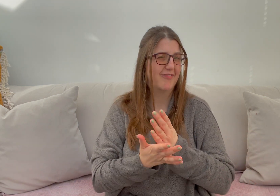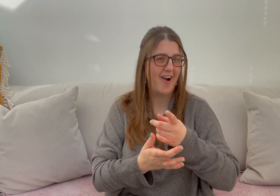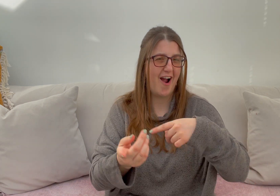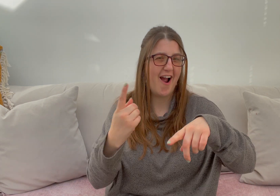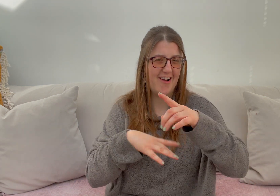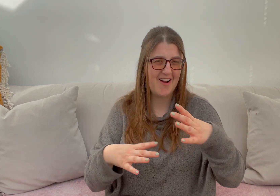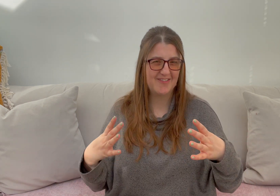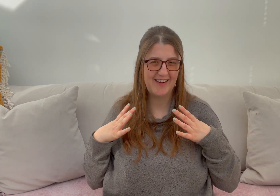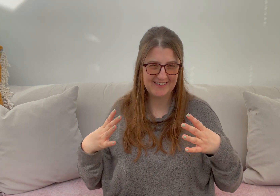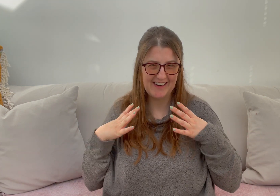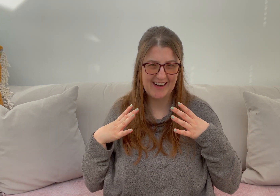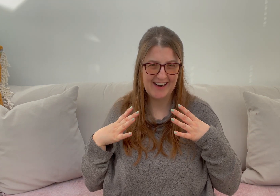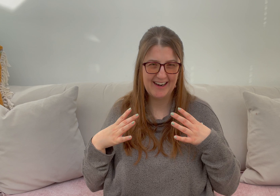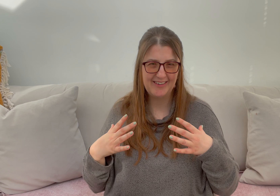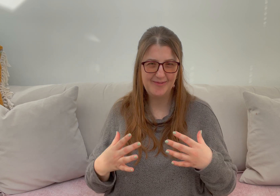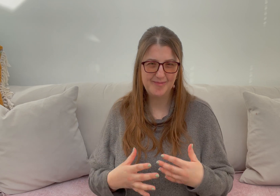I'm Sure you all are ready.